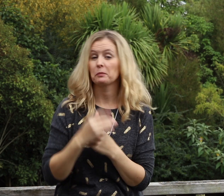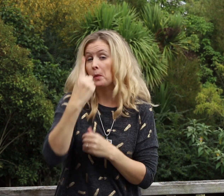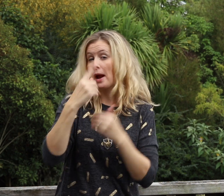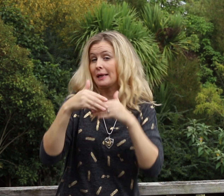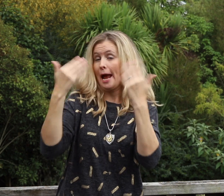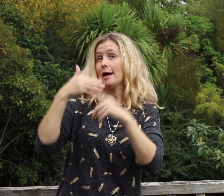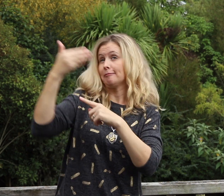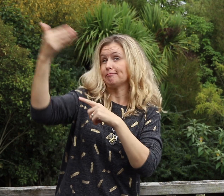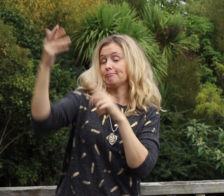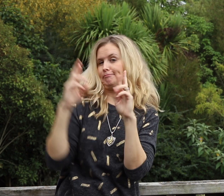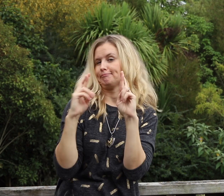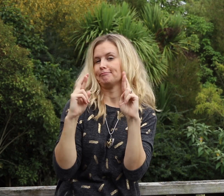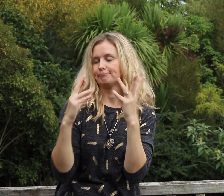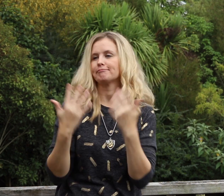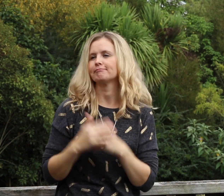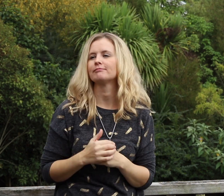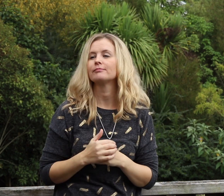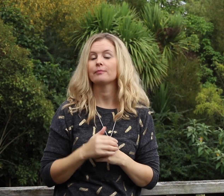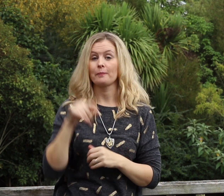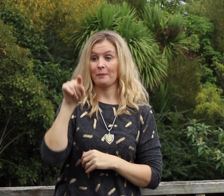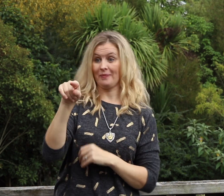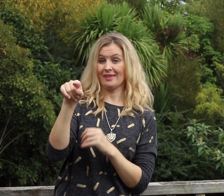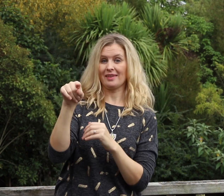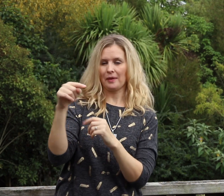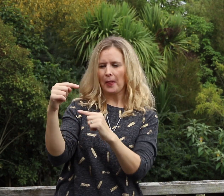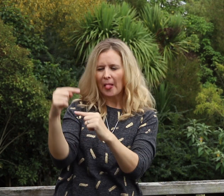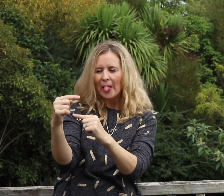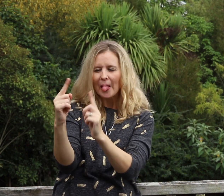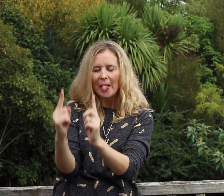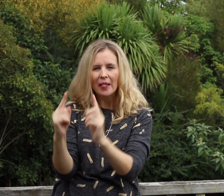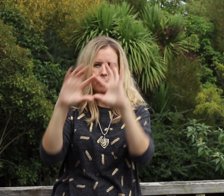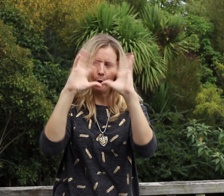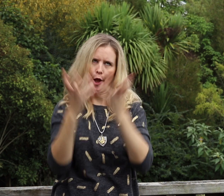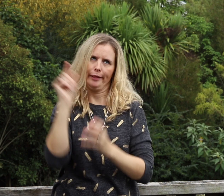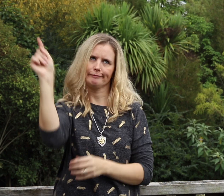but hopefully we will see that one day. Anyway, on TV,